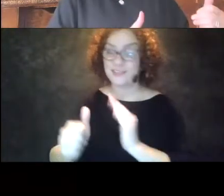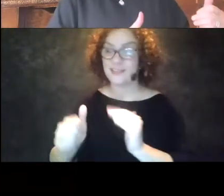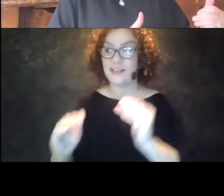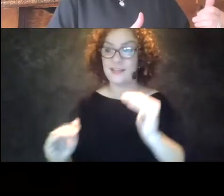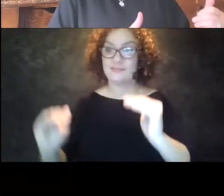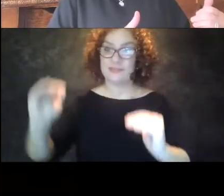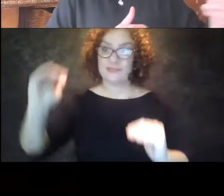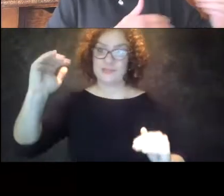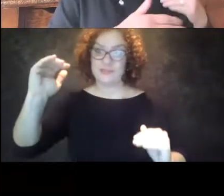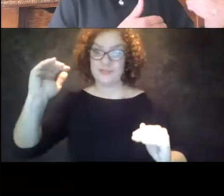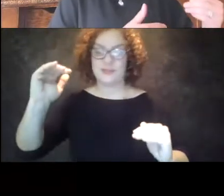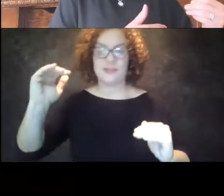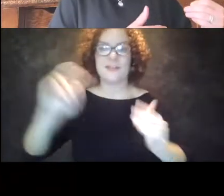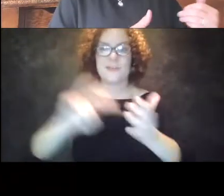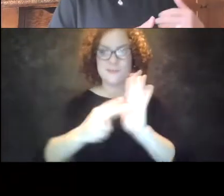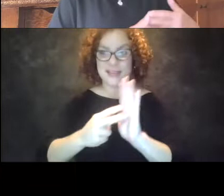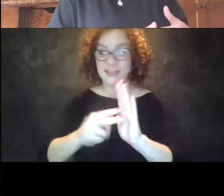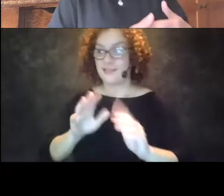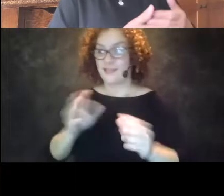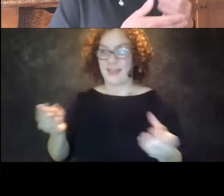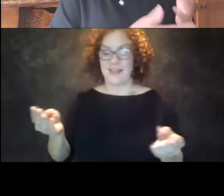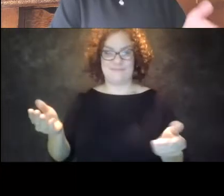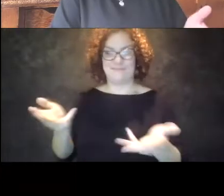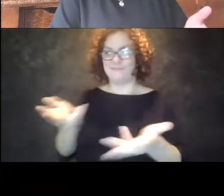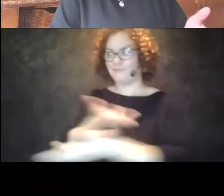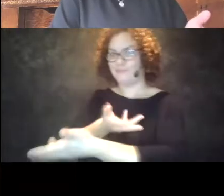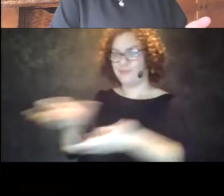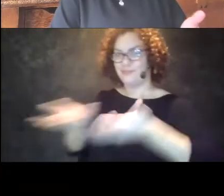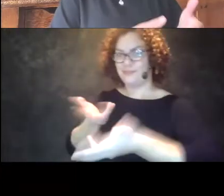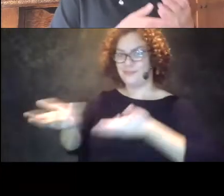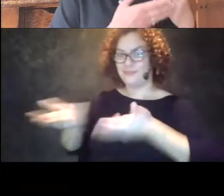an impact on the interactions, students might need more support, they might need more time